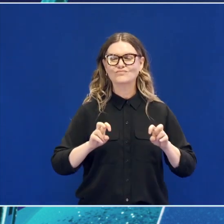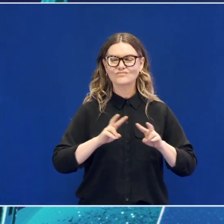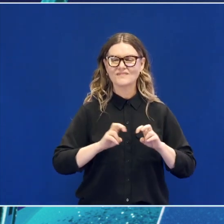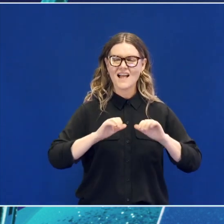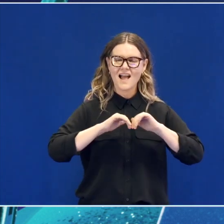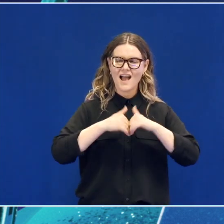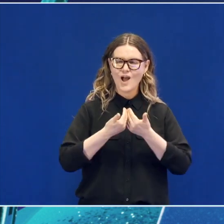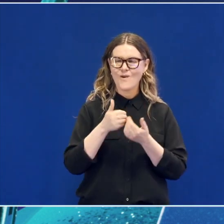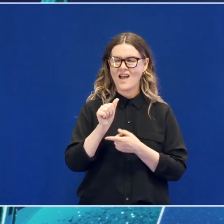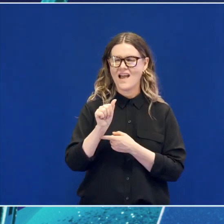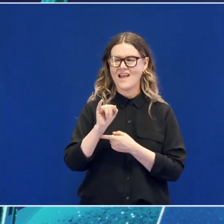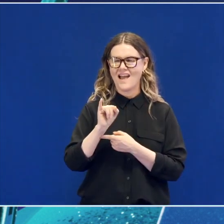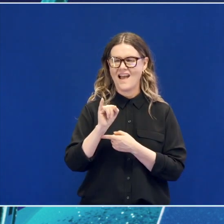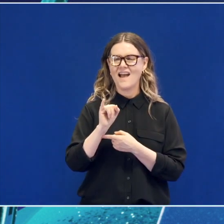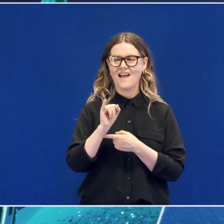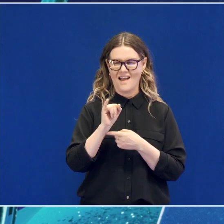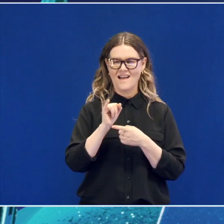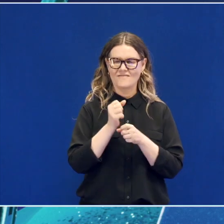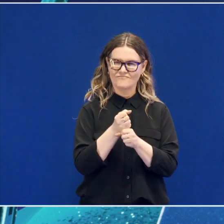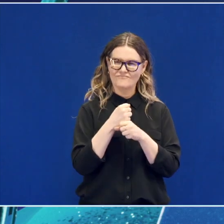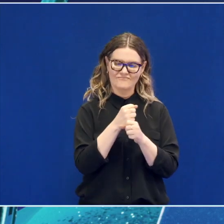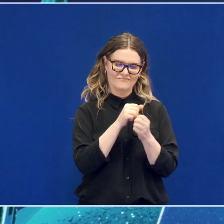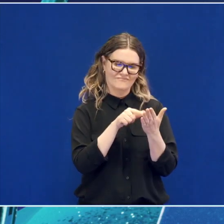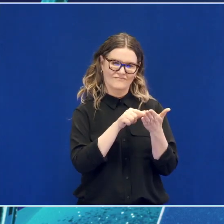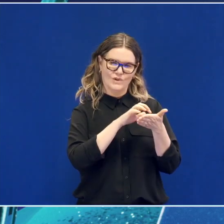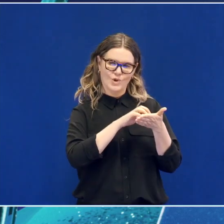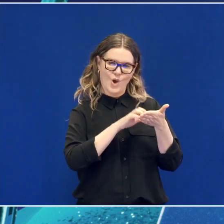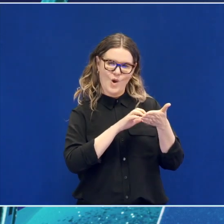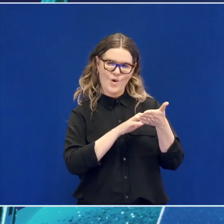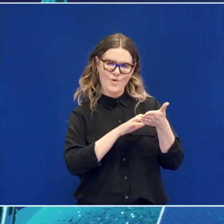that code is even accessible to begin with.